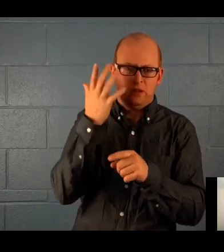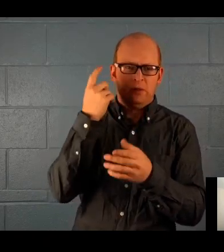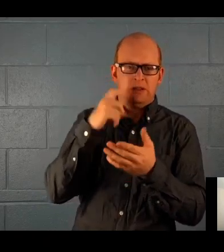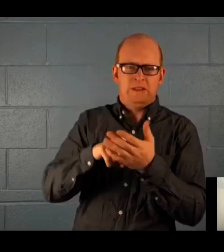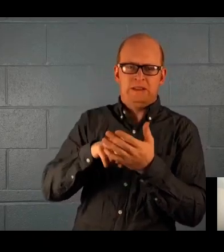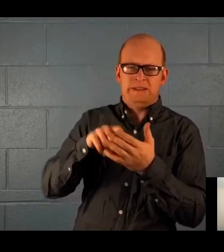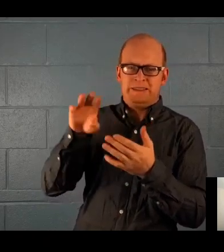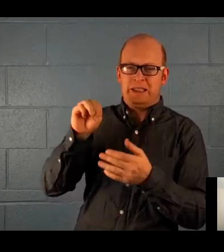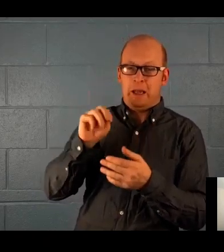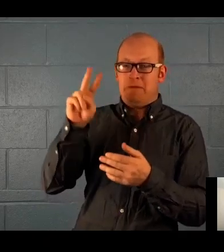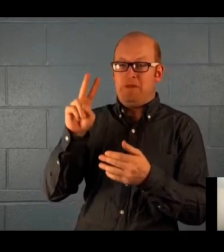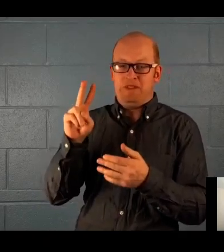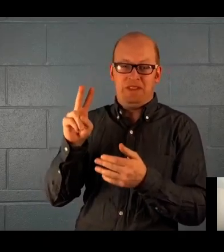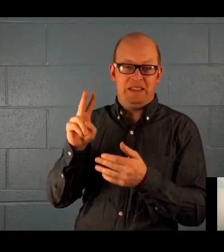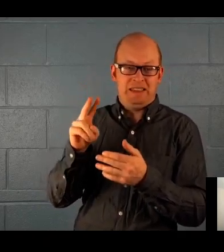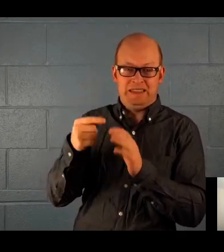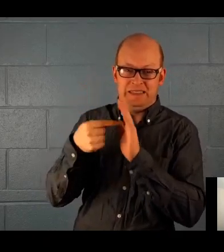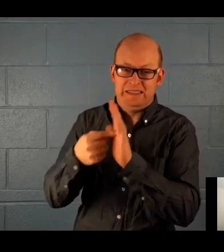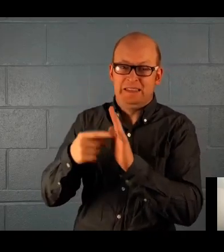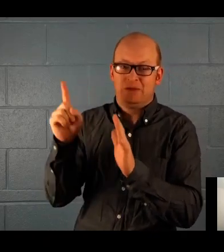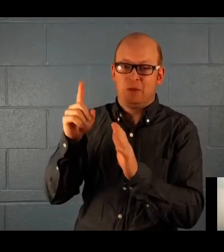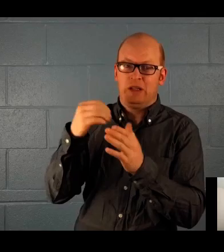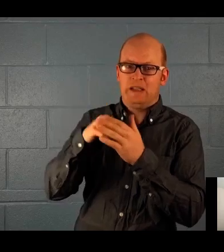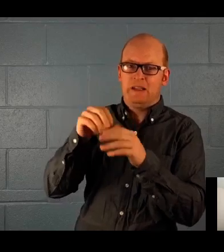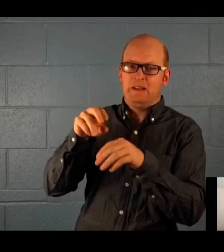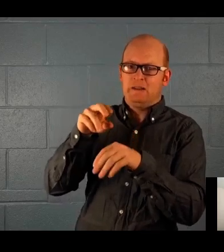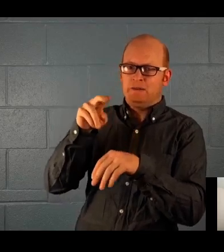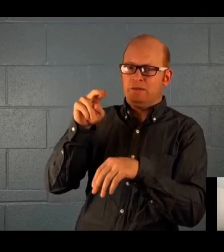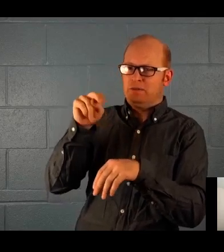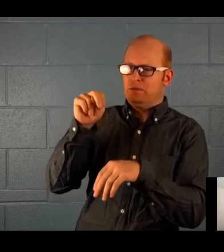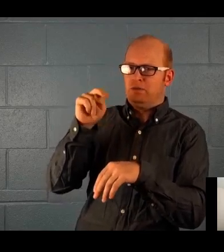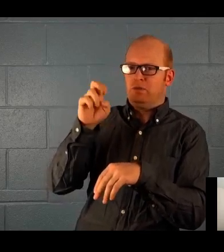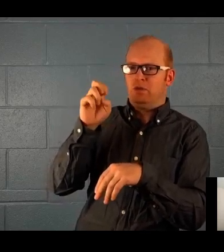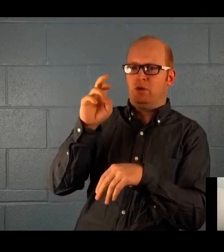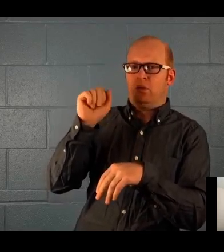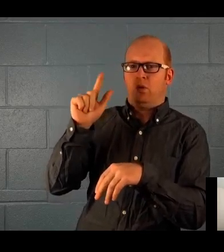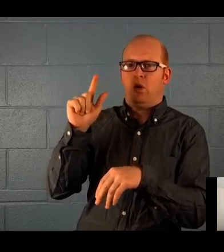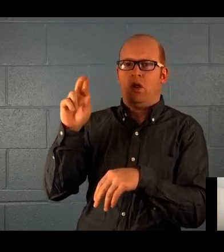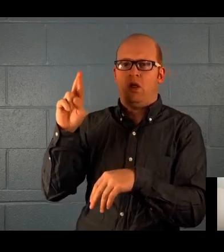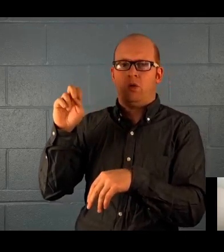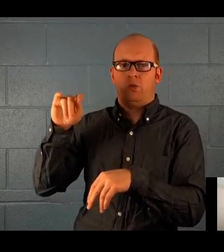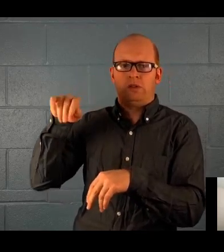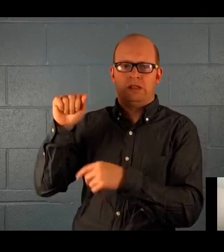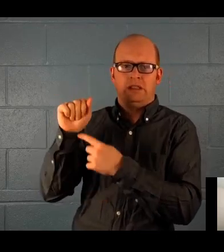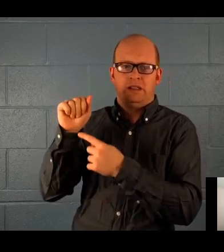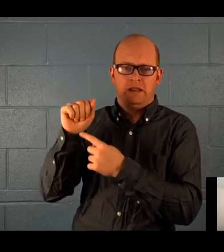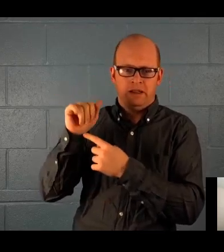expression is present in the neural retina. Which is an area of the eye where the photoreceptors are present.